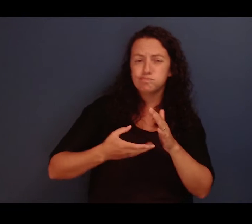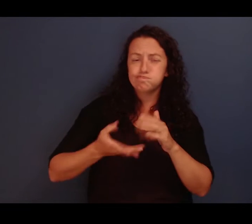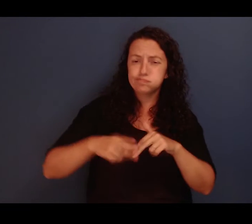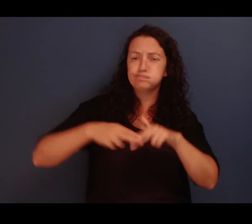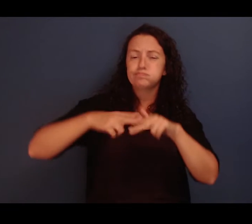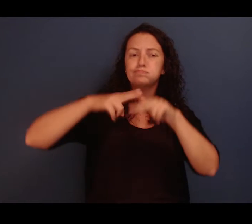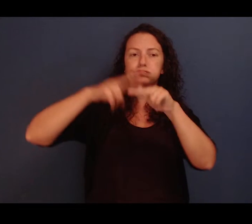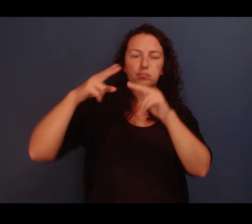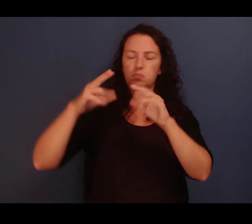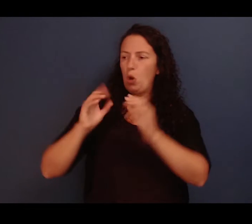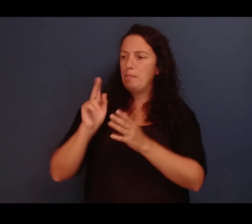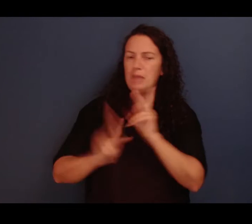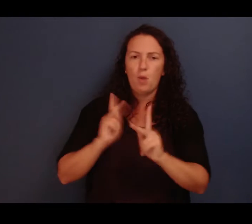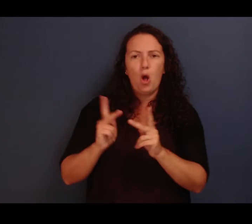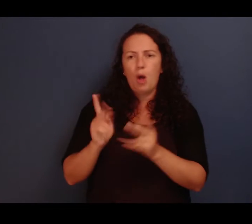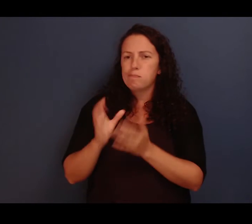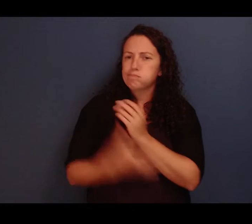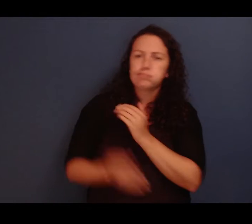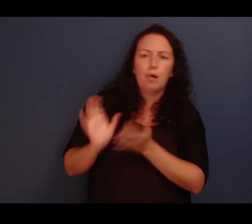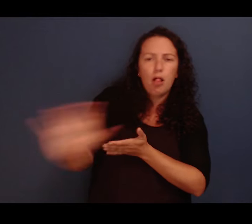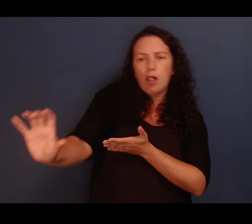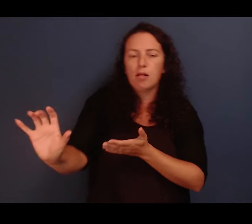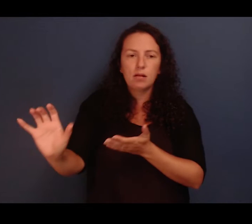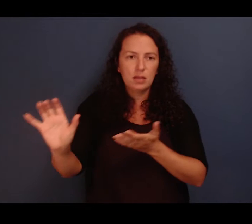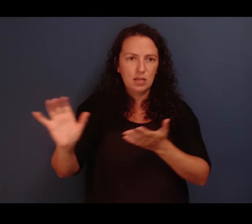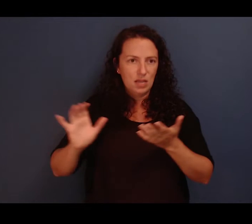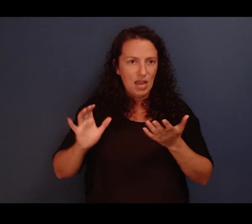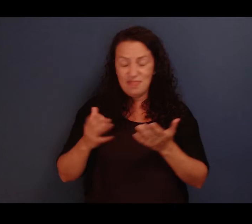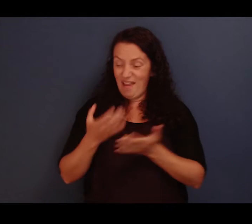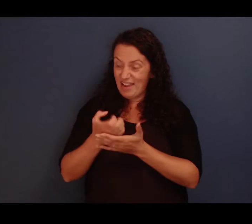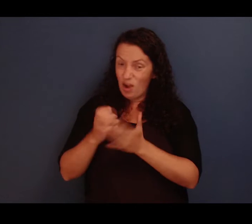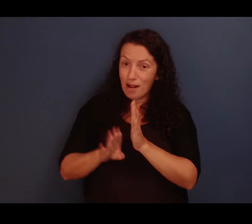and as the previous economic recovery was not being experienced equitably, more and